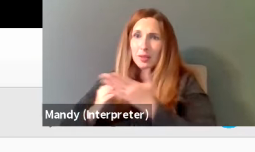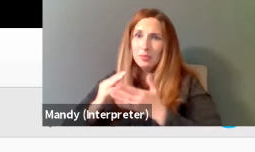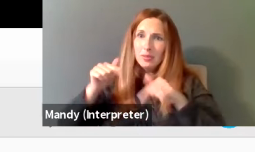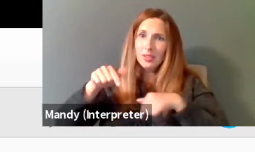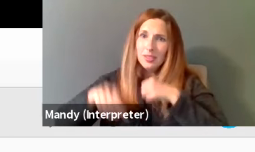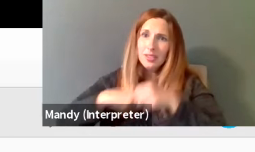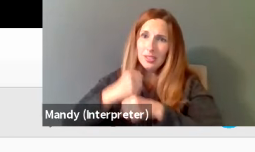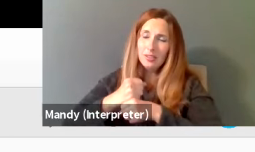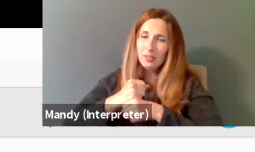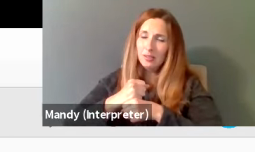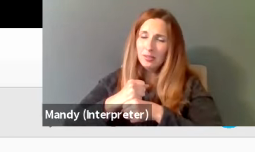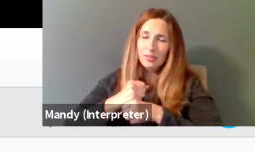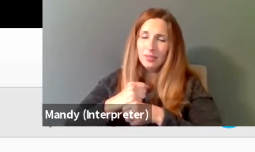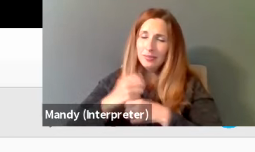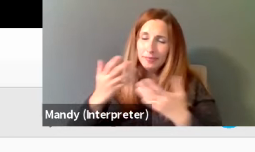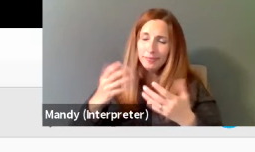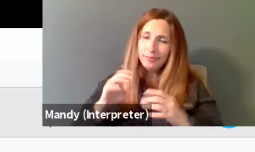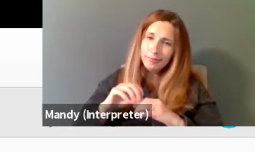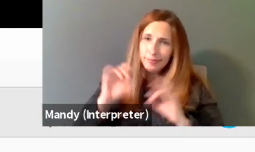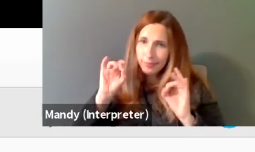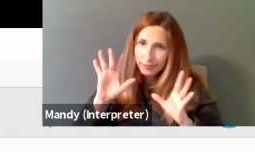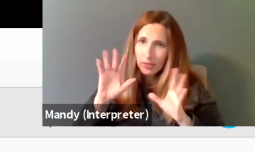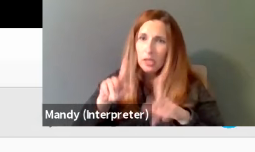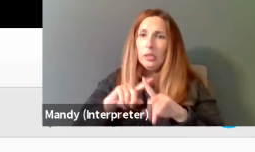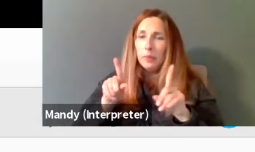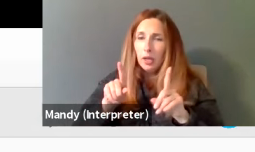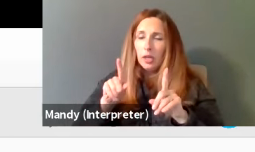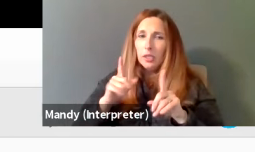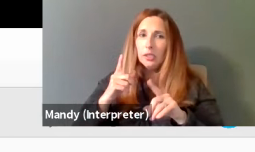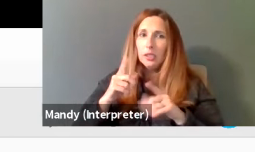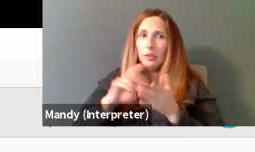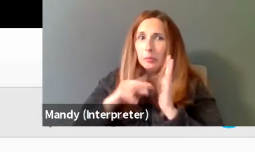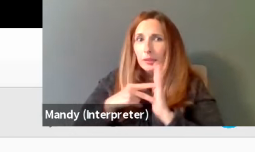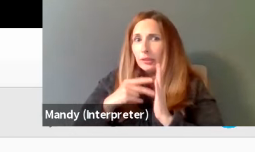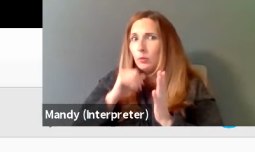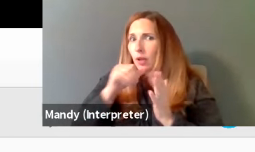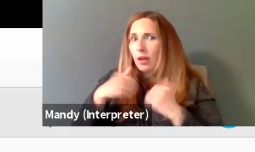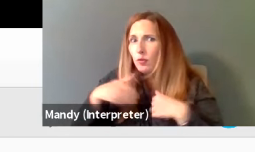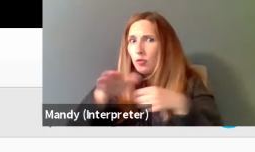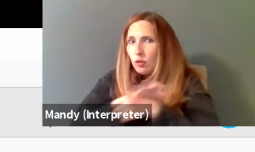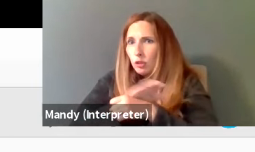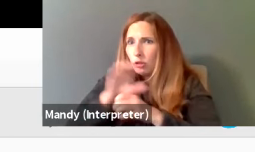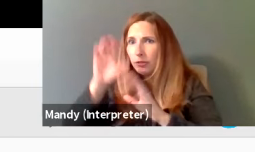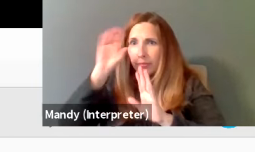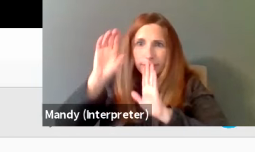But one of the things that we're left with is incomplete data about our diversity